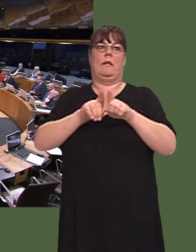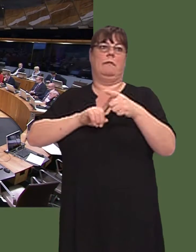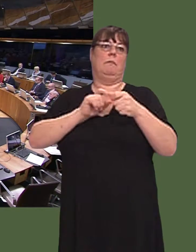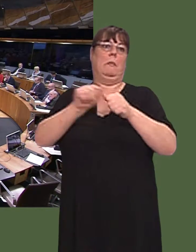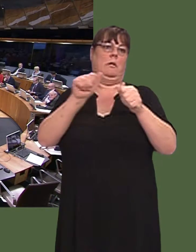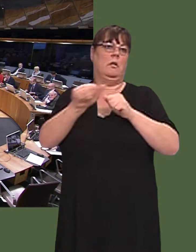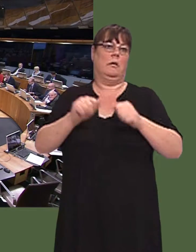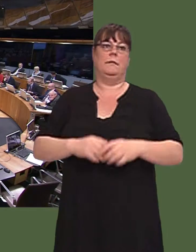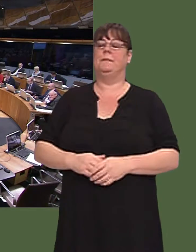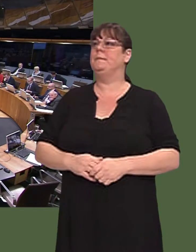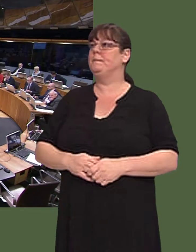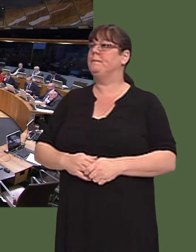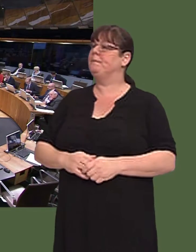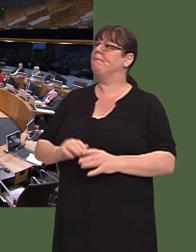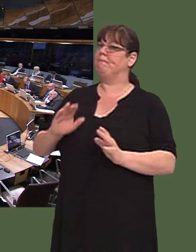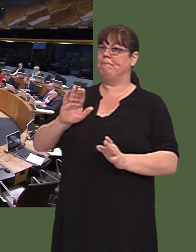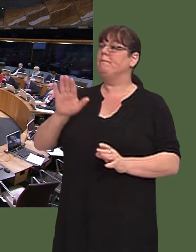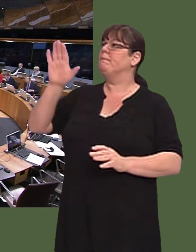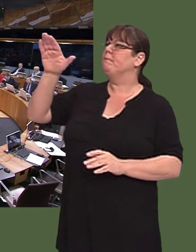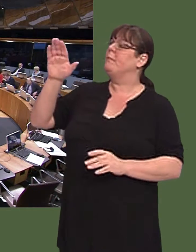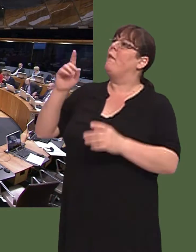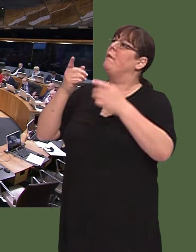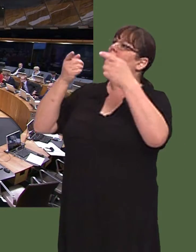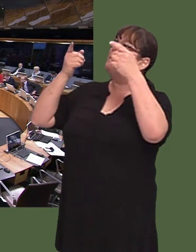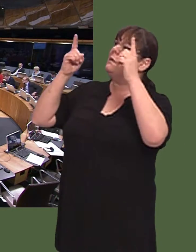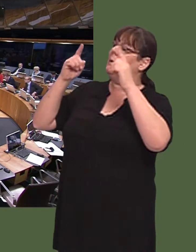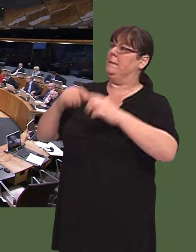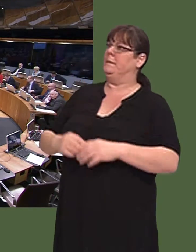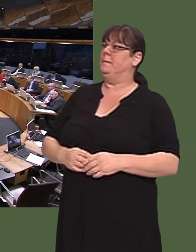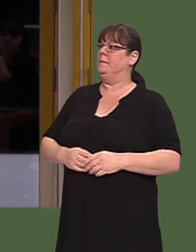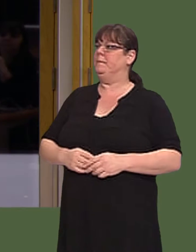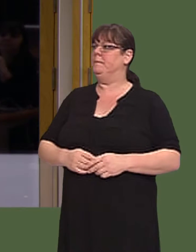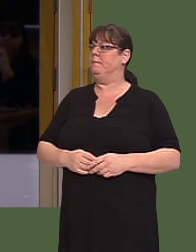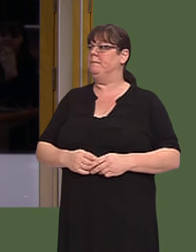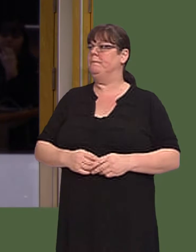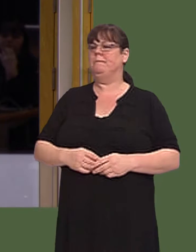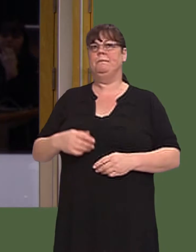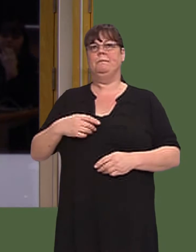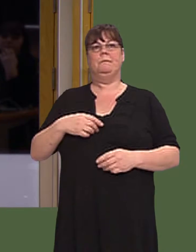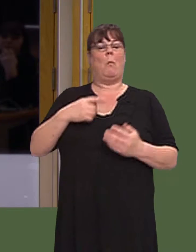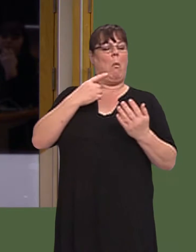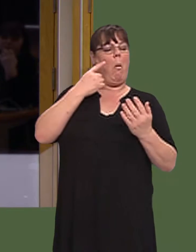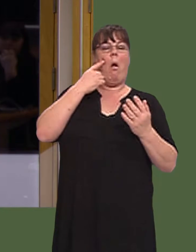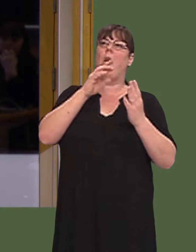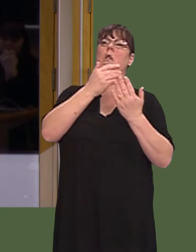Nathan Gill: First Minister, I read an article about the state of the north Wales health